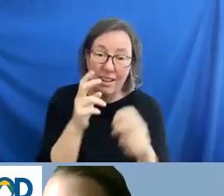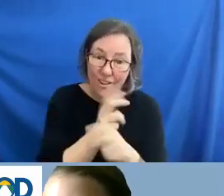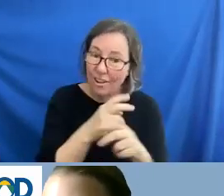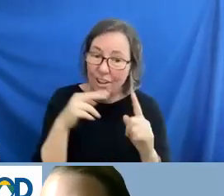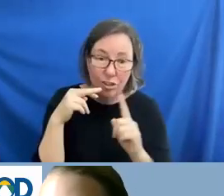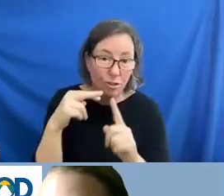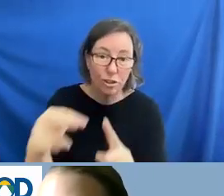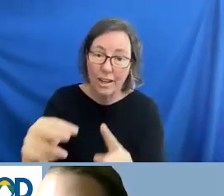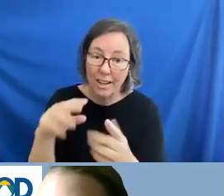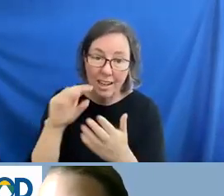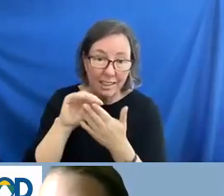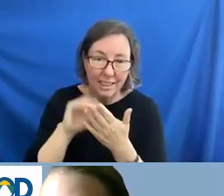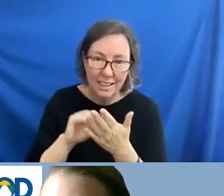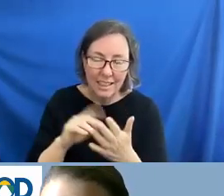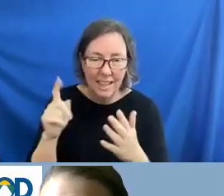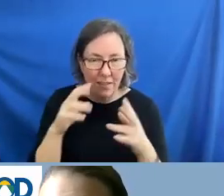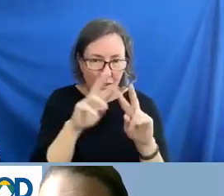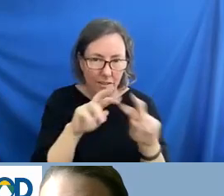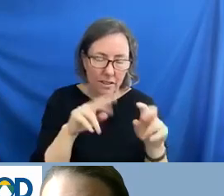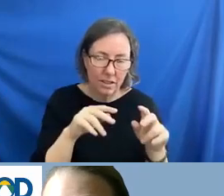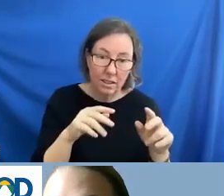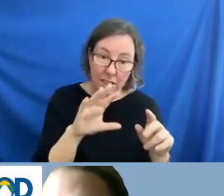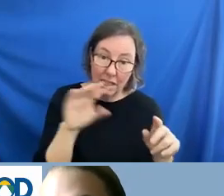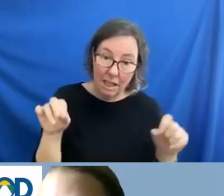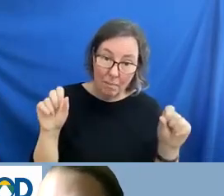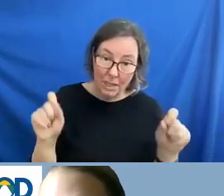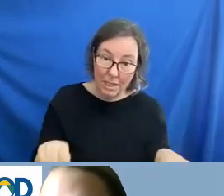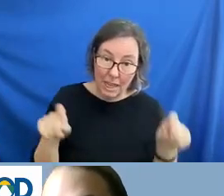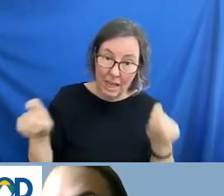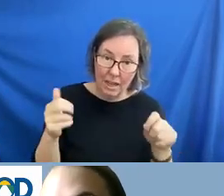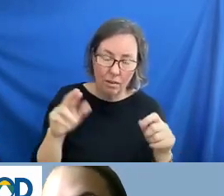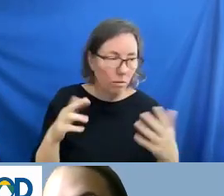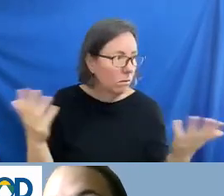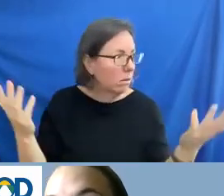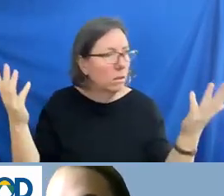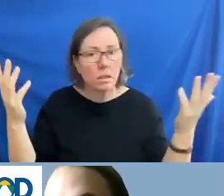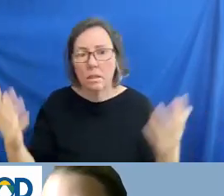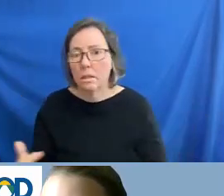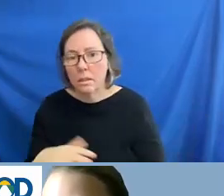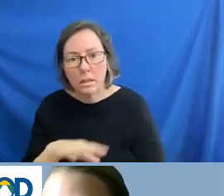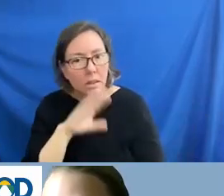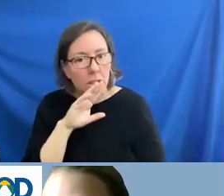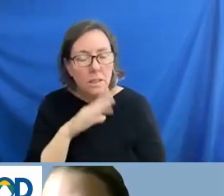the burden is on the employer, right? Like is this becoming like too much administrative work